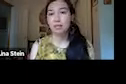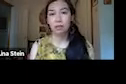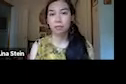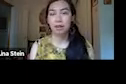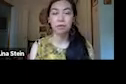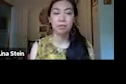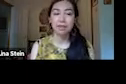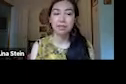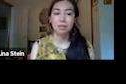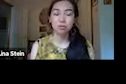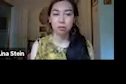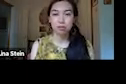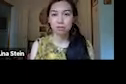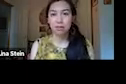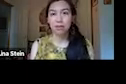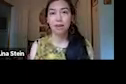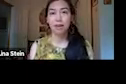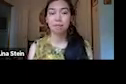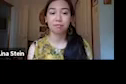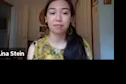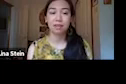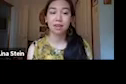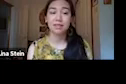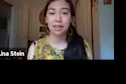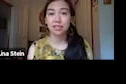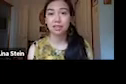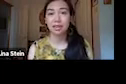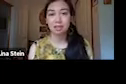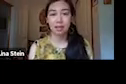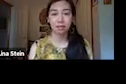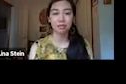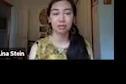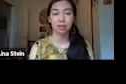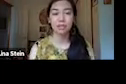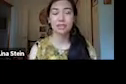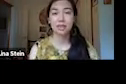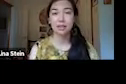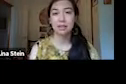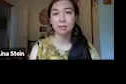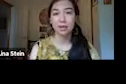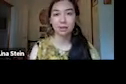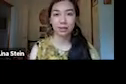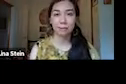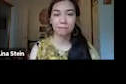by the momentous disruption, isolation and anxiety of the COVID-19 pandemic.